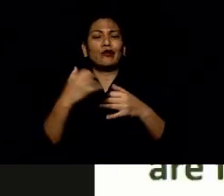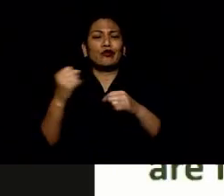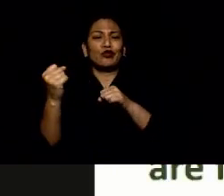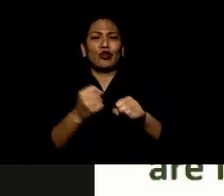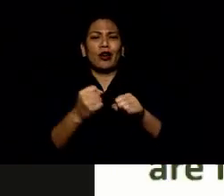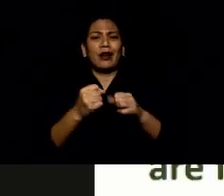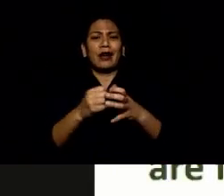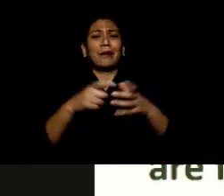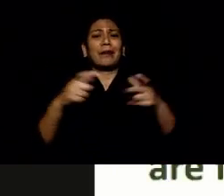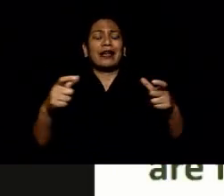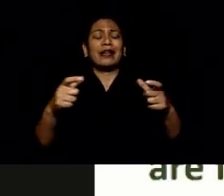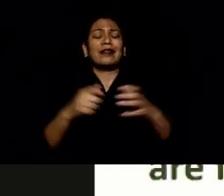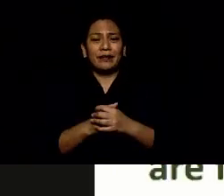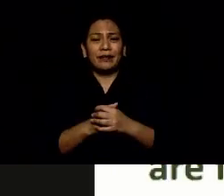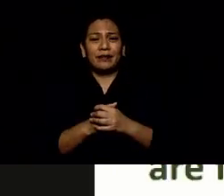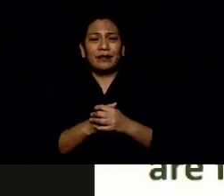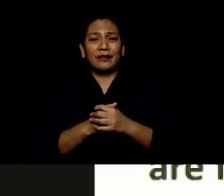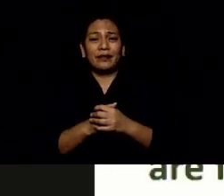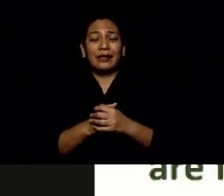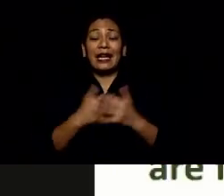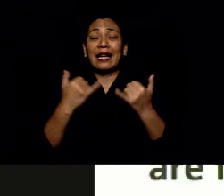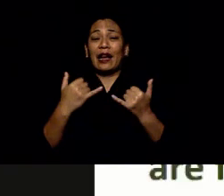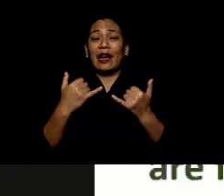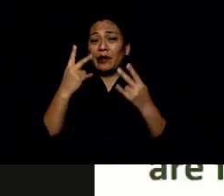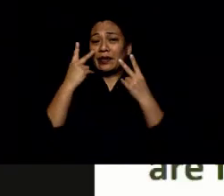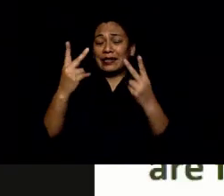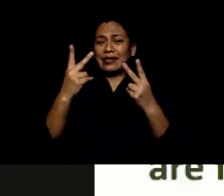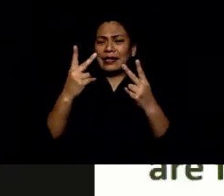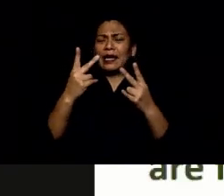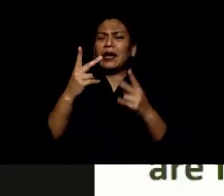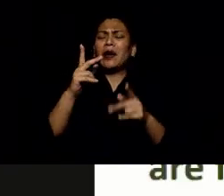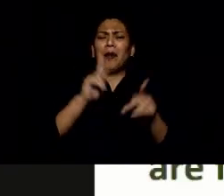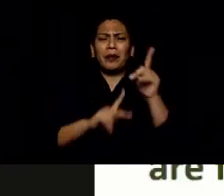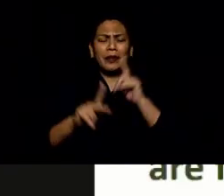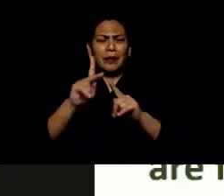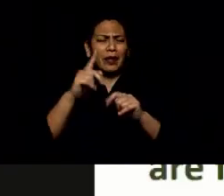So we can see that, uh, sometimes people think that they've got to change how